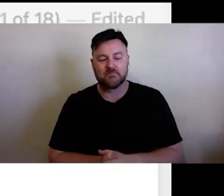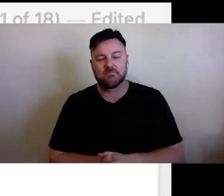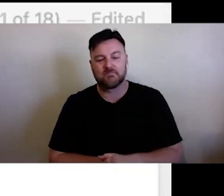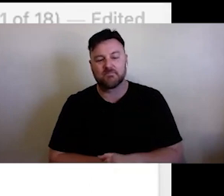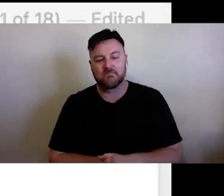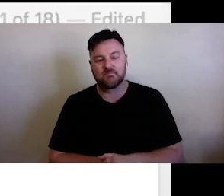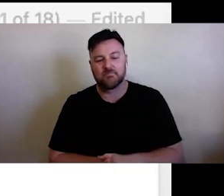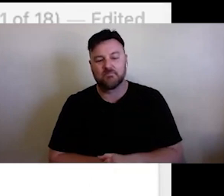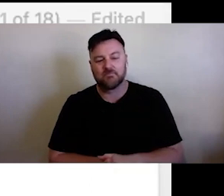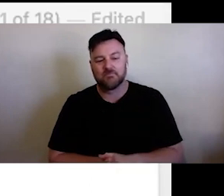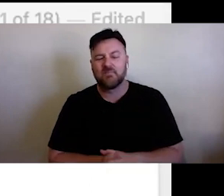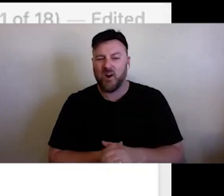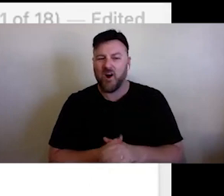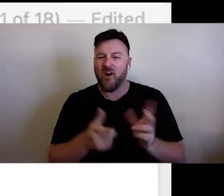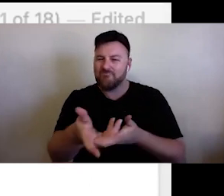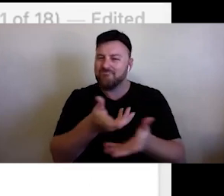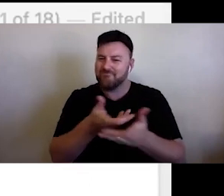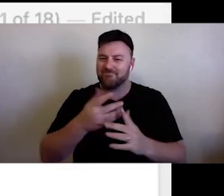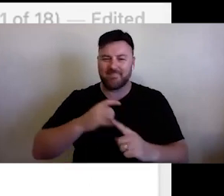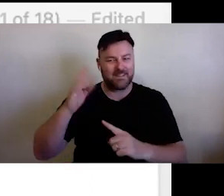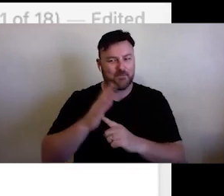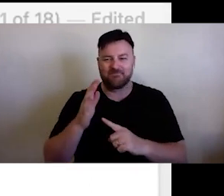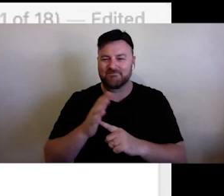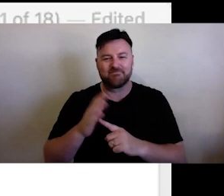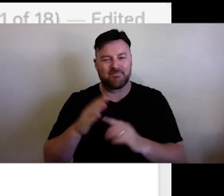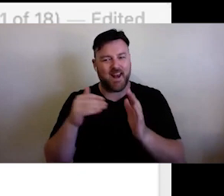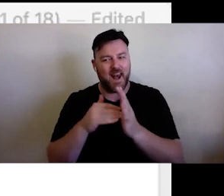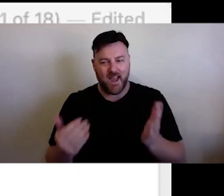online engagement. And I think we're seeing, there's lots of different